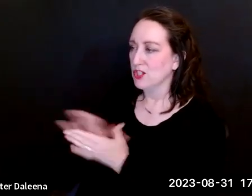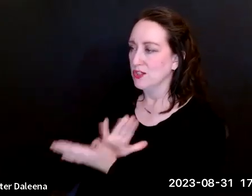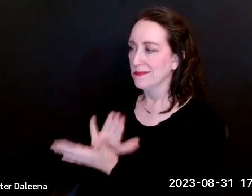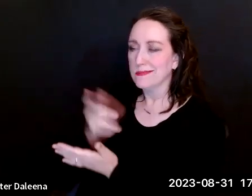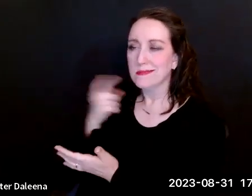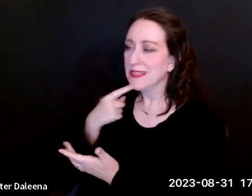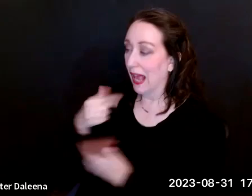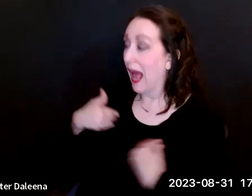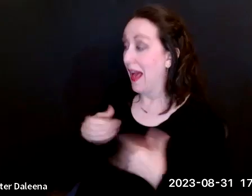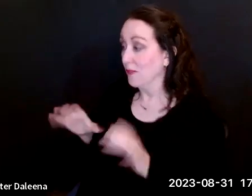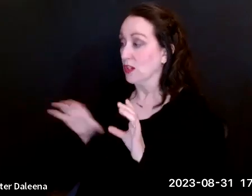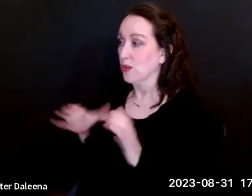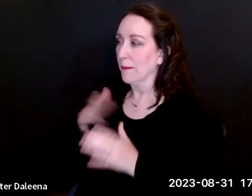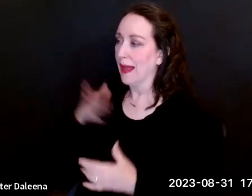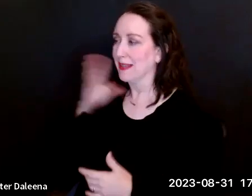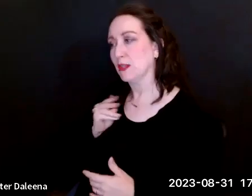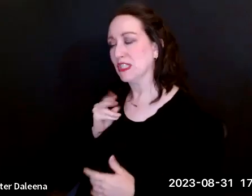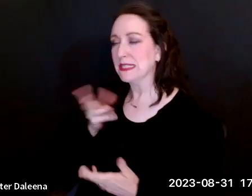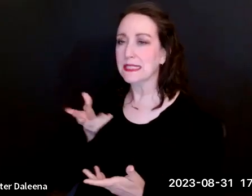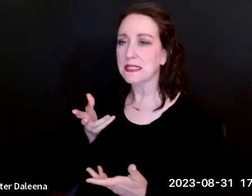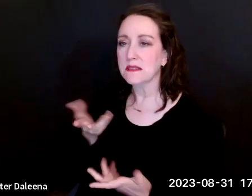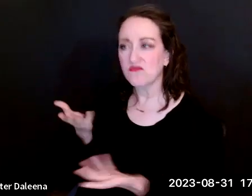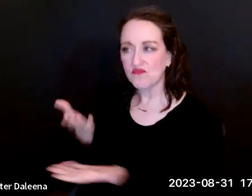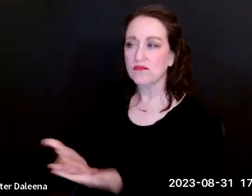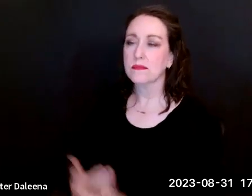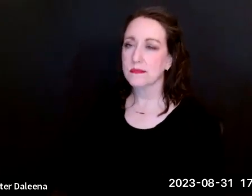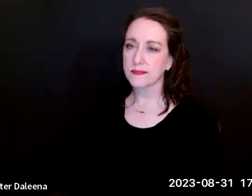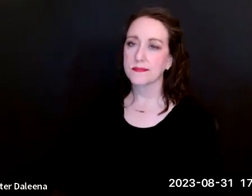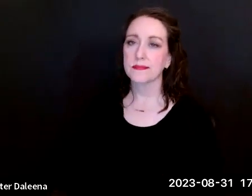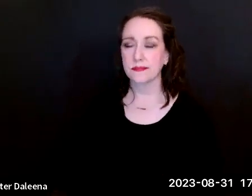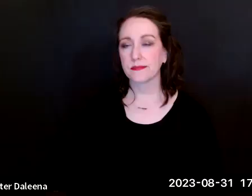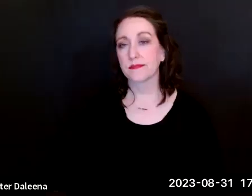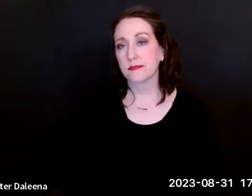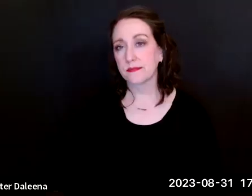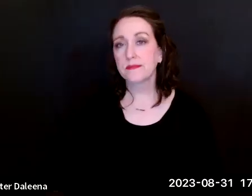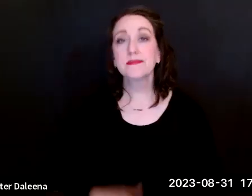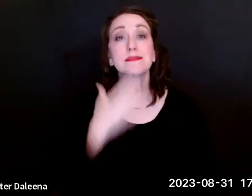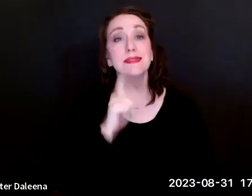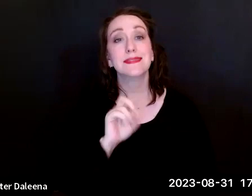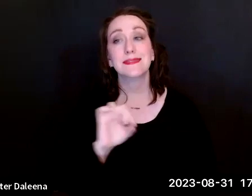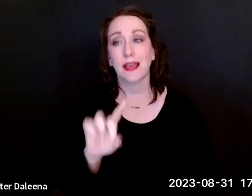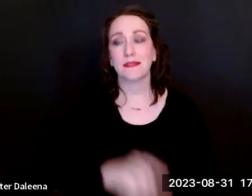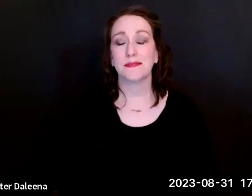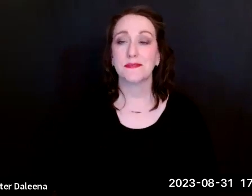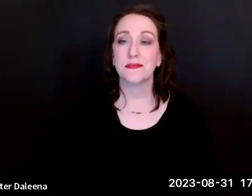have this credential and this is my experience and they came in thank you Ted huh uh Joan go ahead